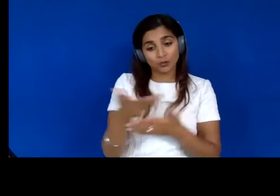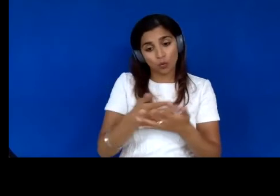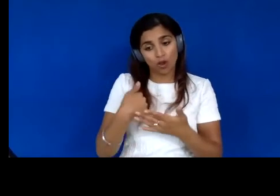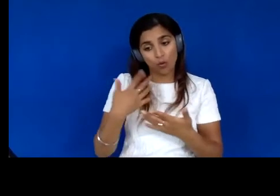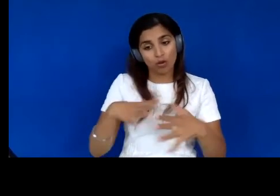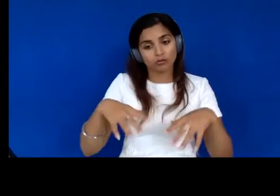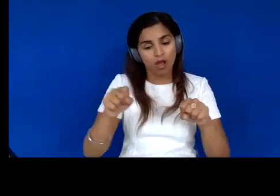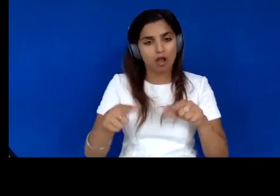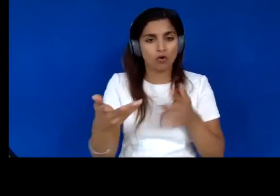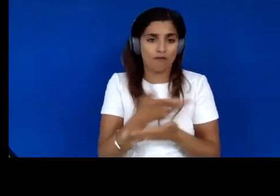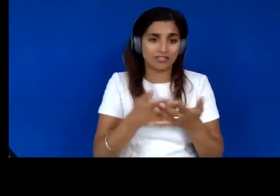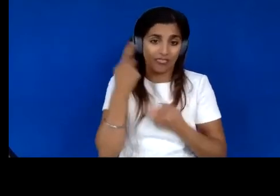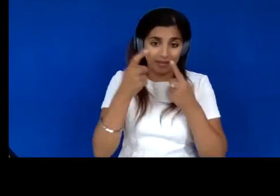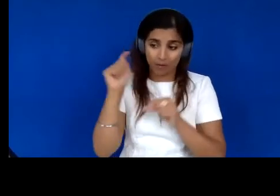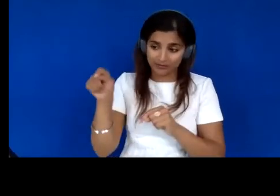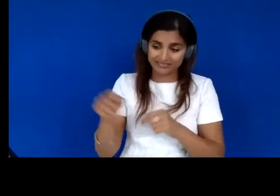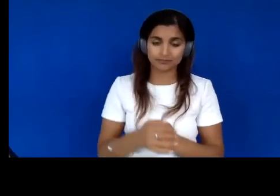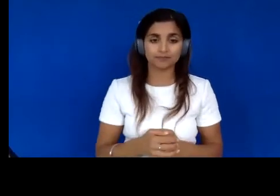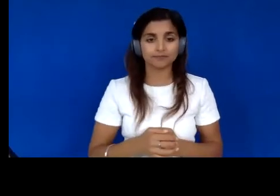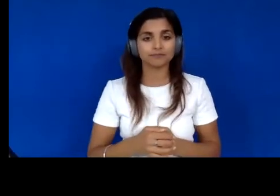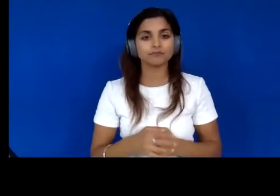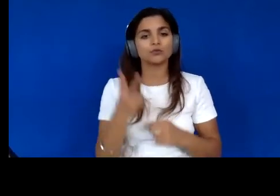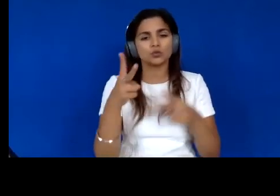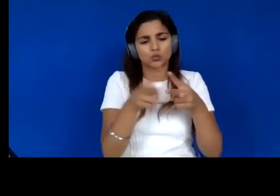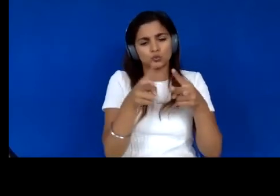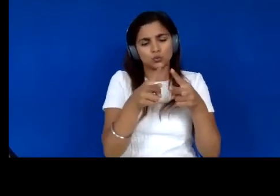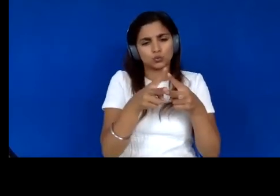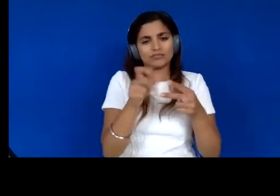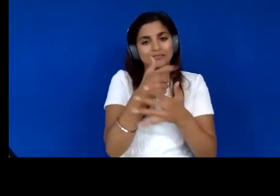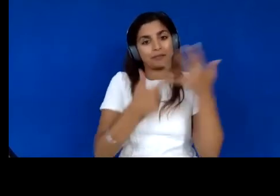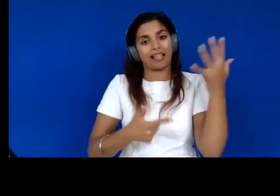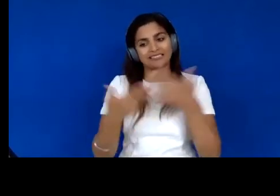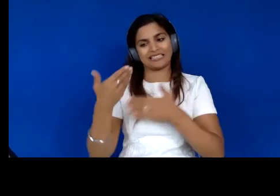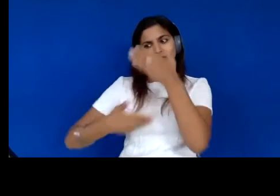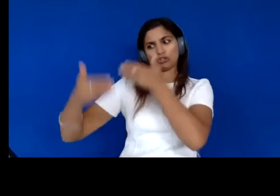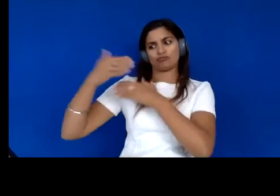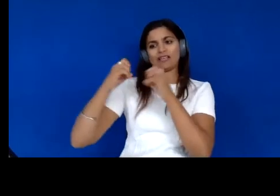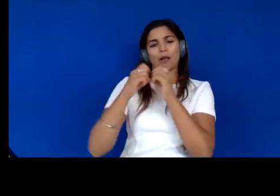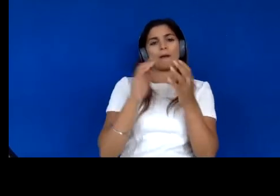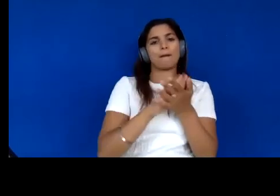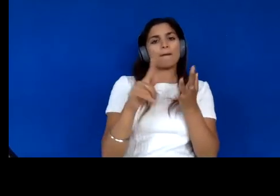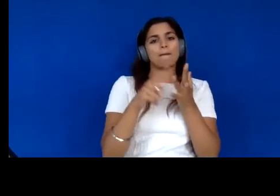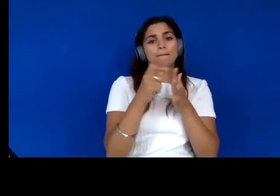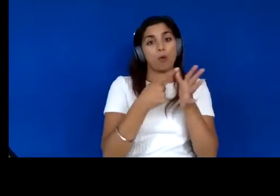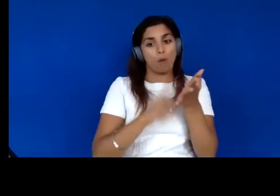two main points I'm going to touch on about disability in the long history of the purple tragedy first I'm going to use crip methodologies to show how